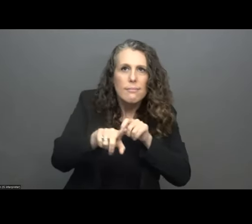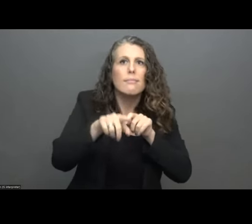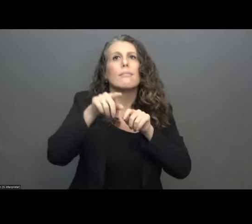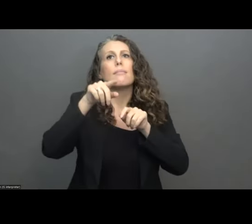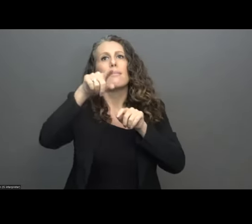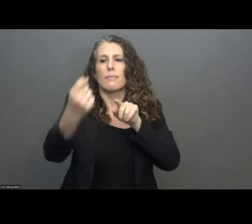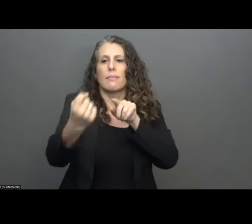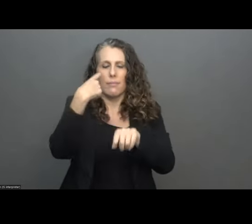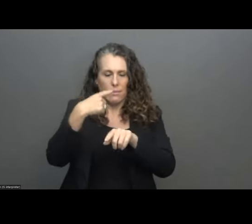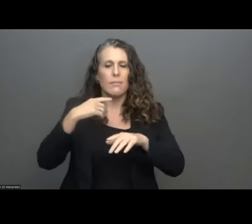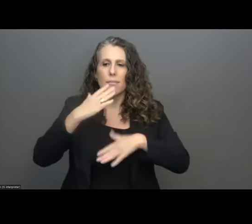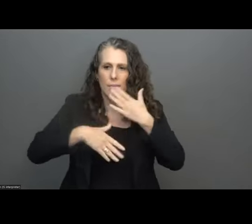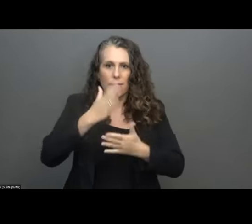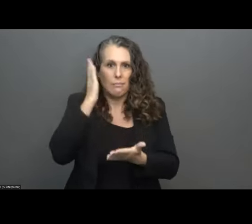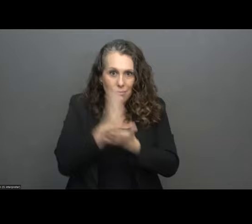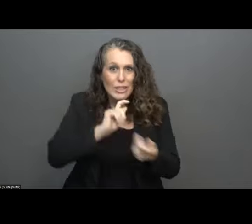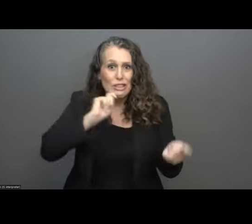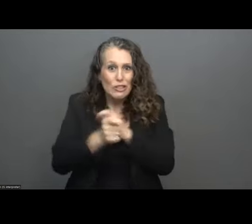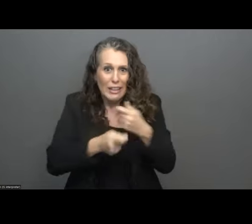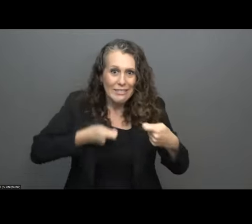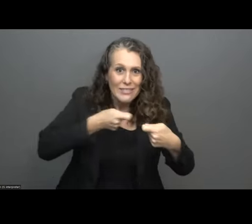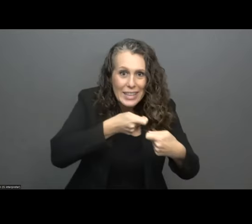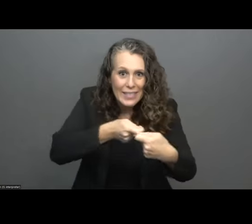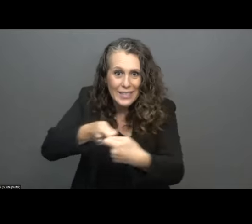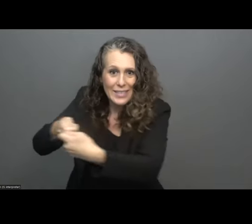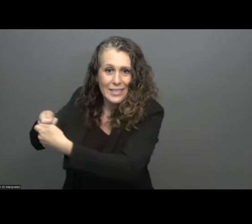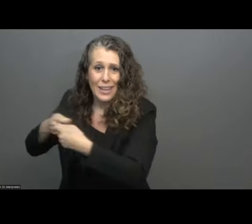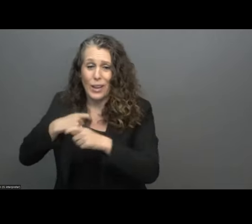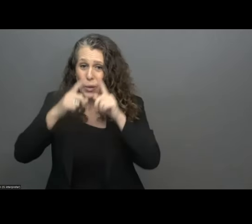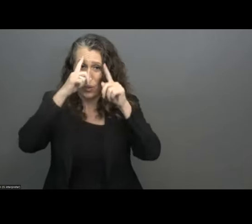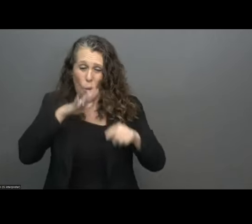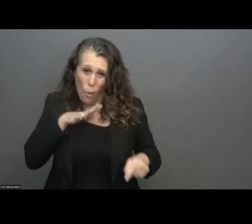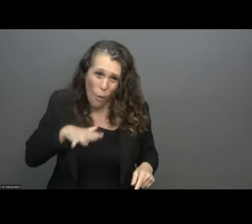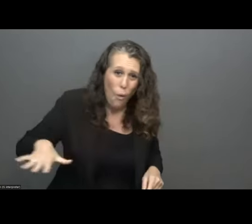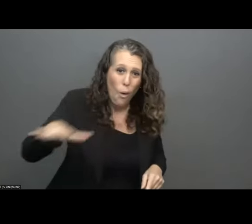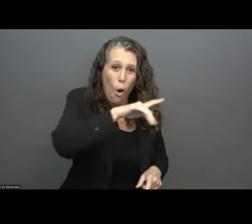sure that we enable each and every person within the organization.